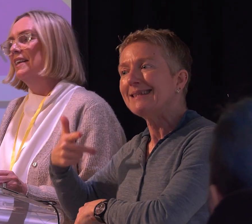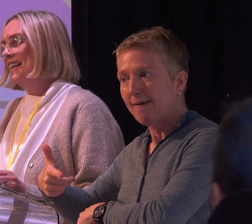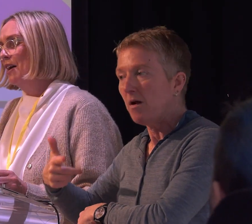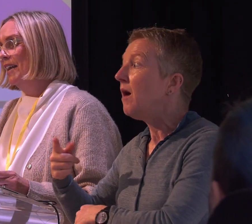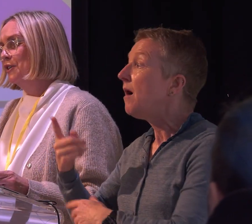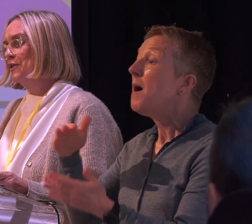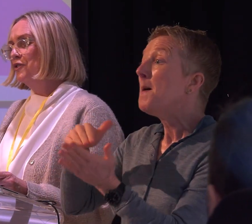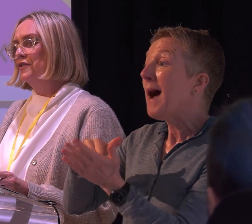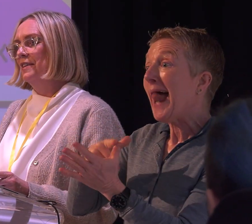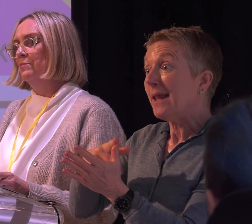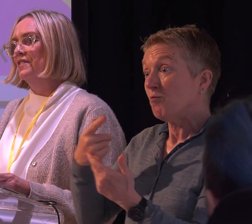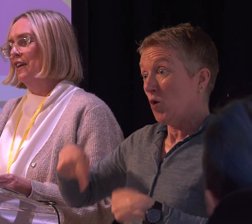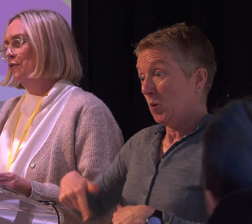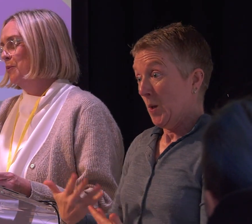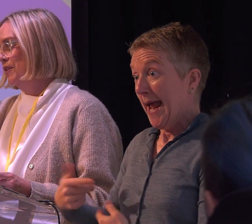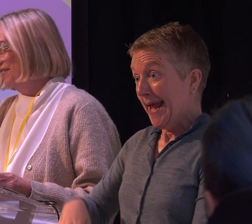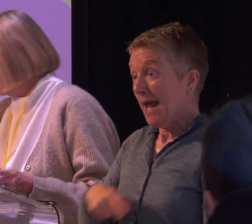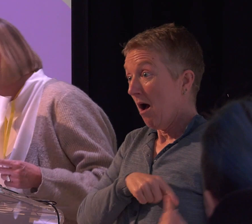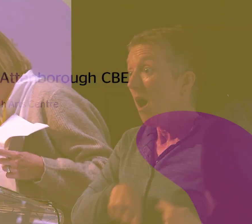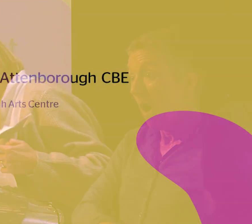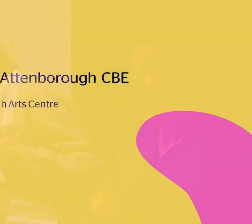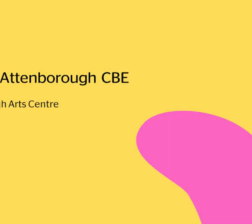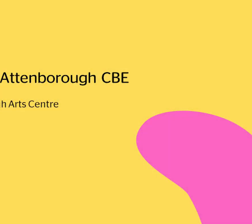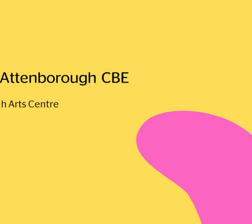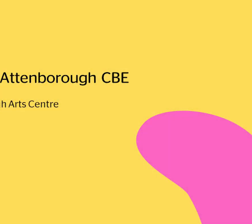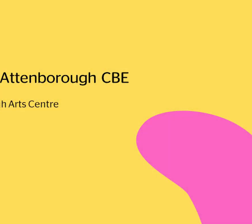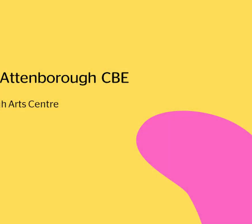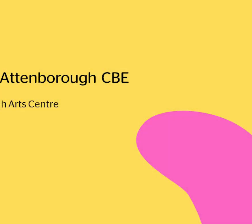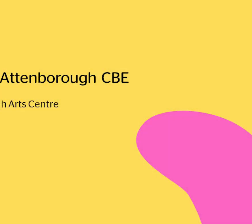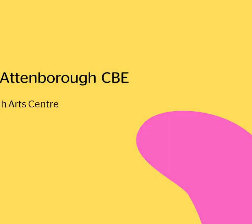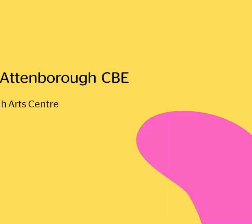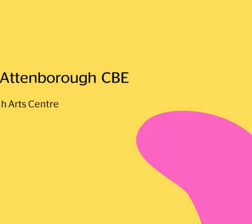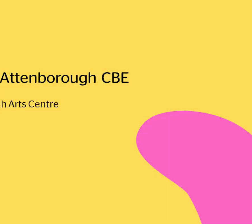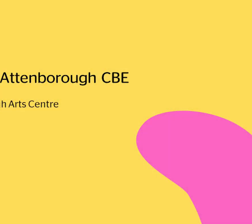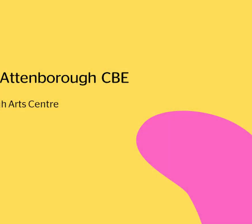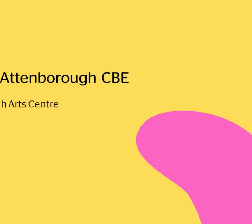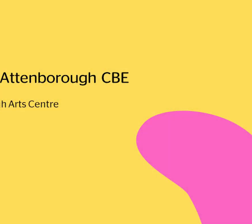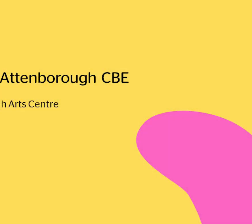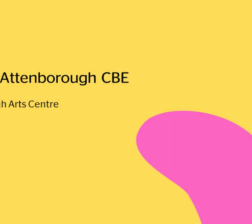and I'd now I'd like to introduce him to say a few words. (audience applauding)